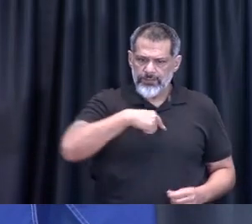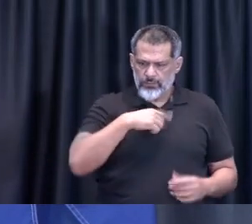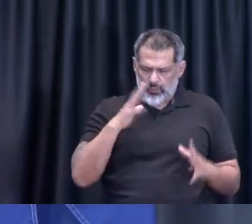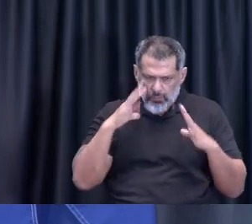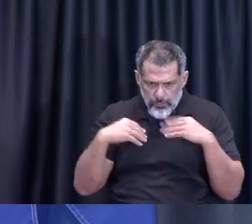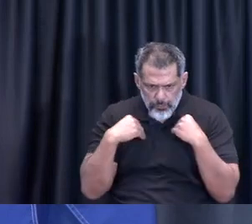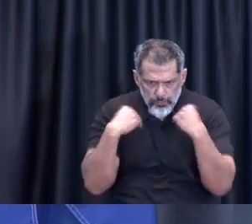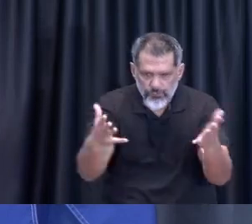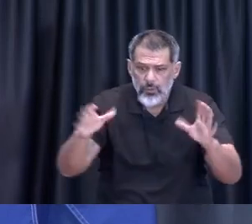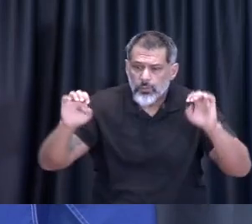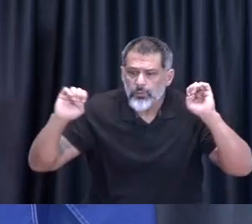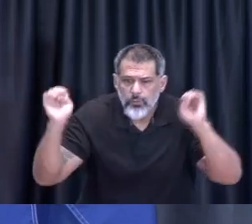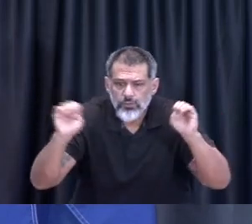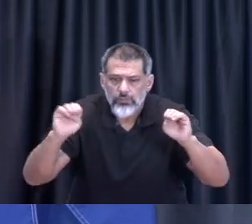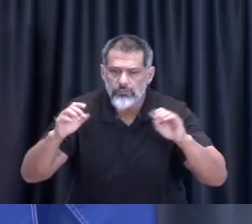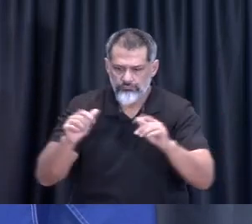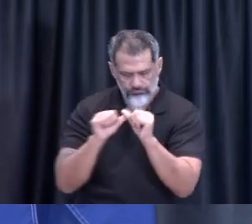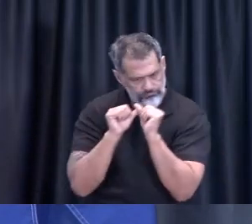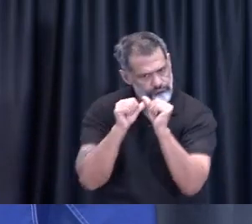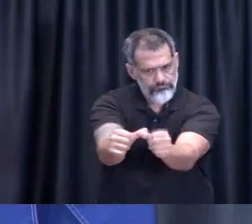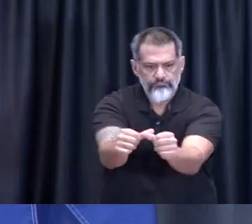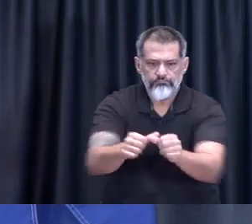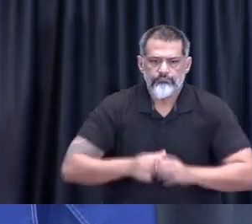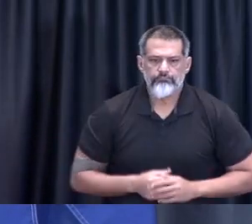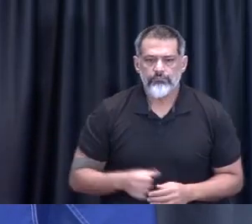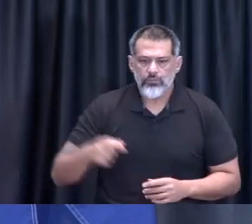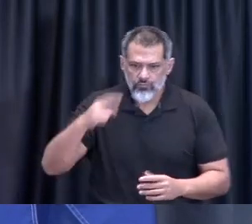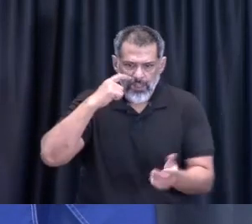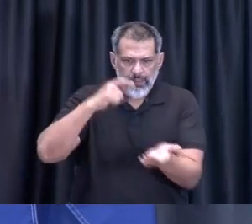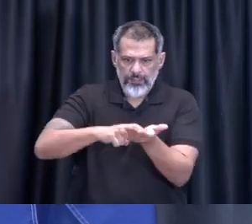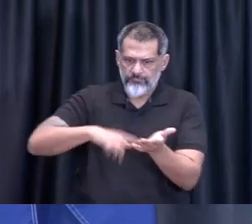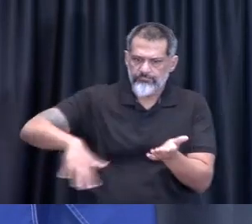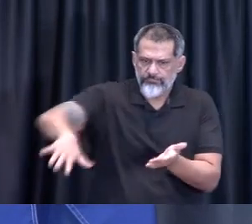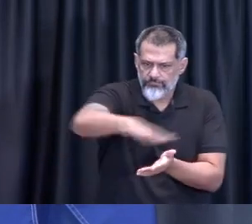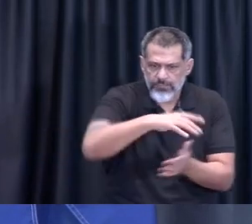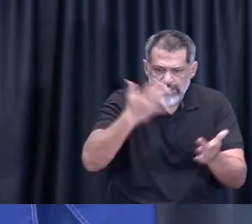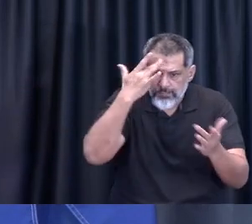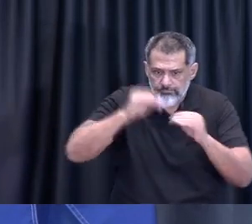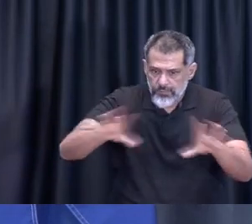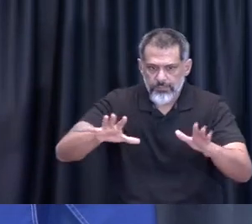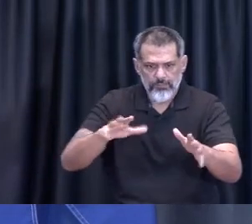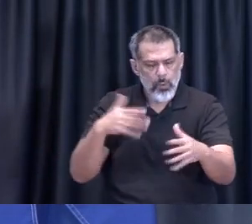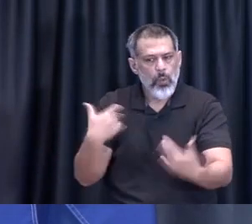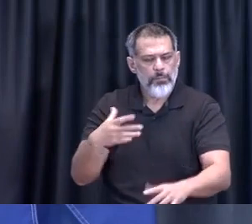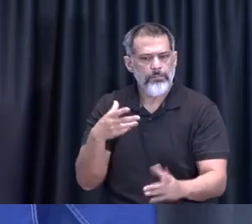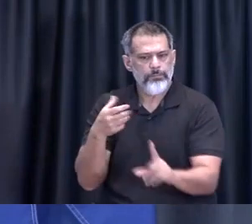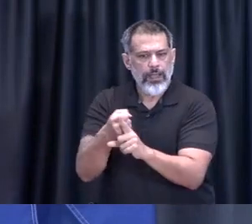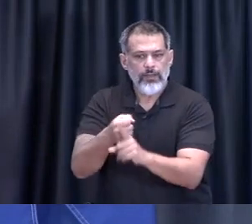services in response to the challenges posed by the pandemic. I would like to once again acknowledge